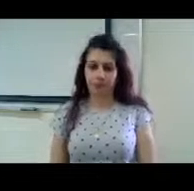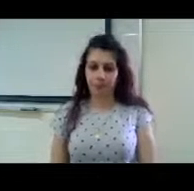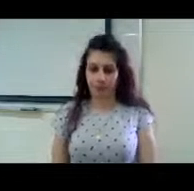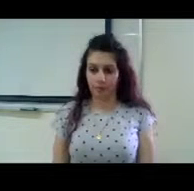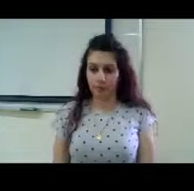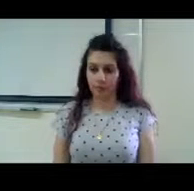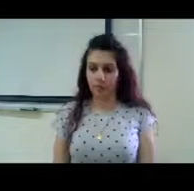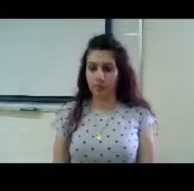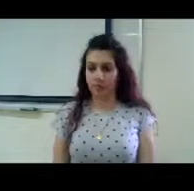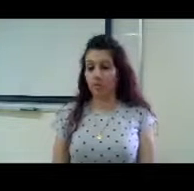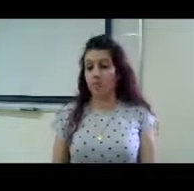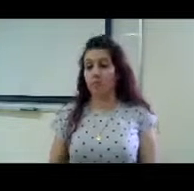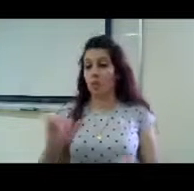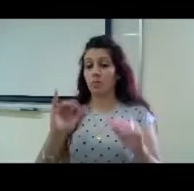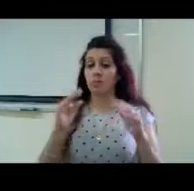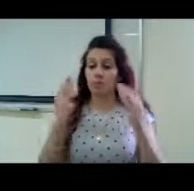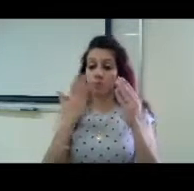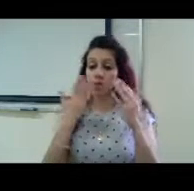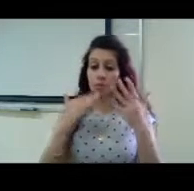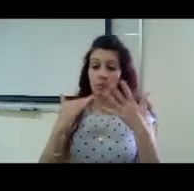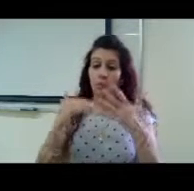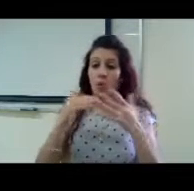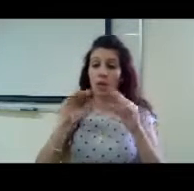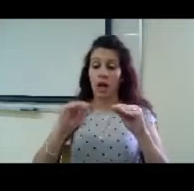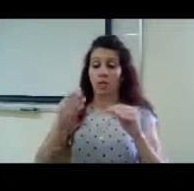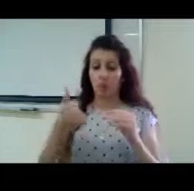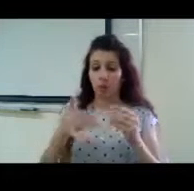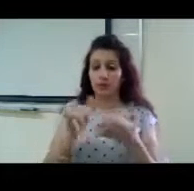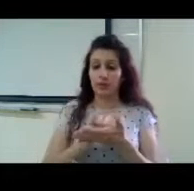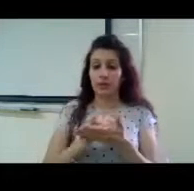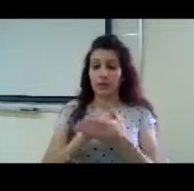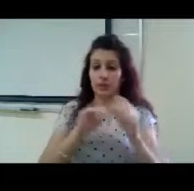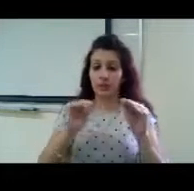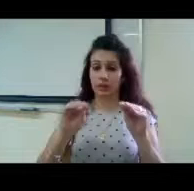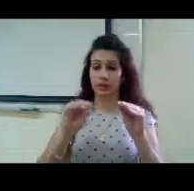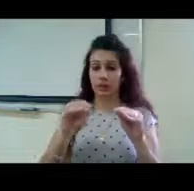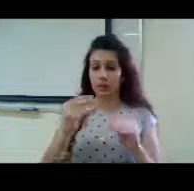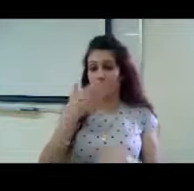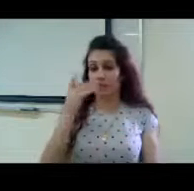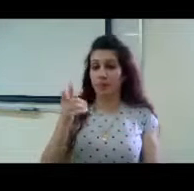connected learning in crisis consortium and and the partners within that